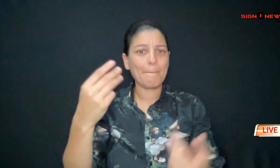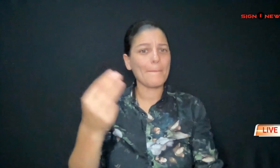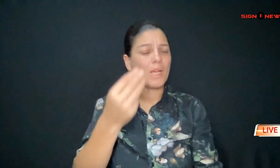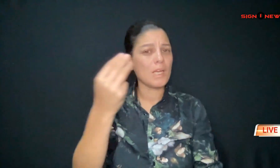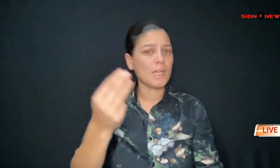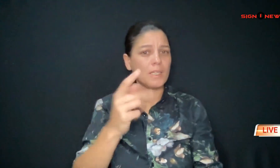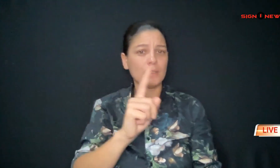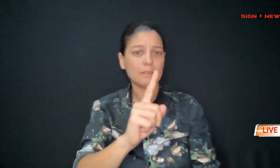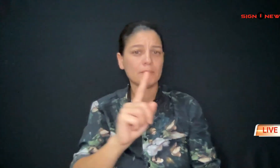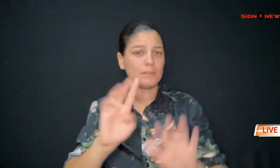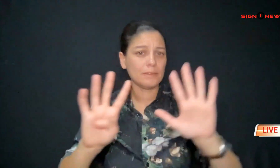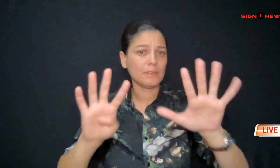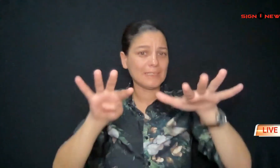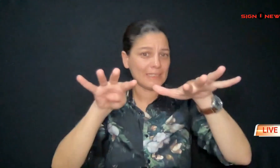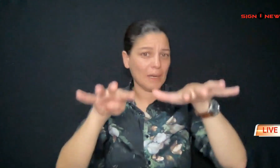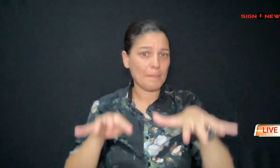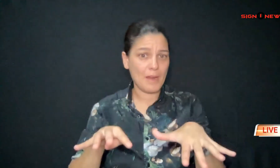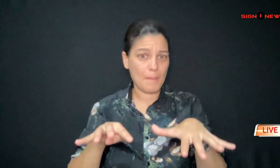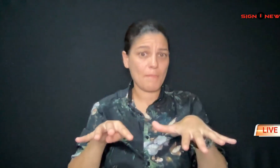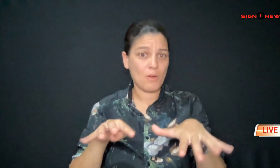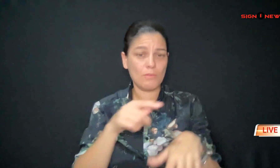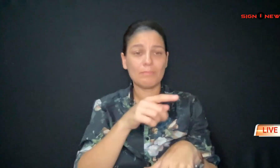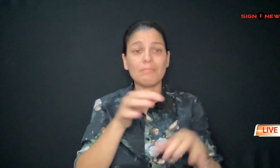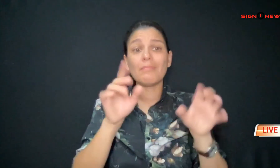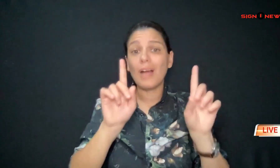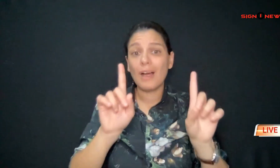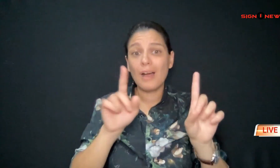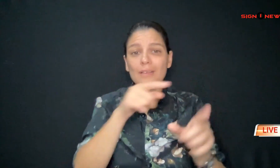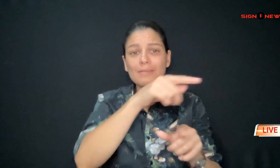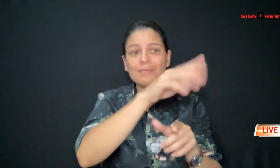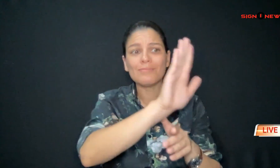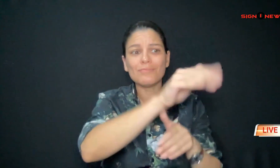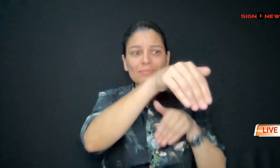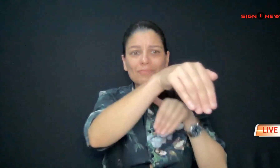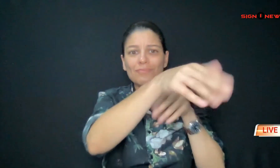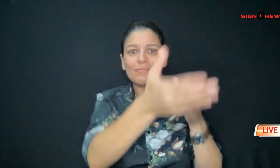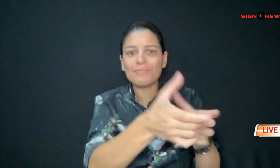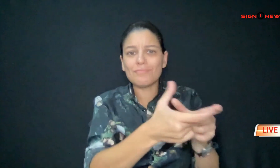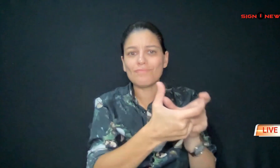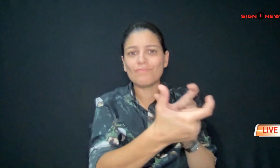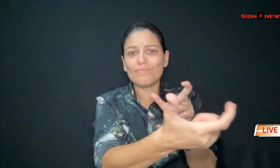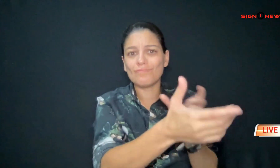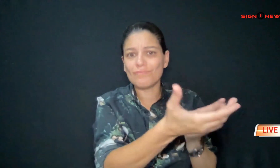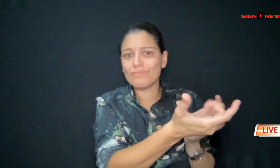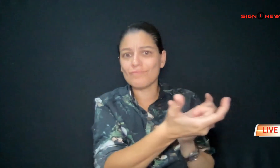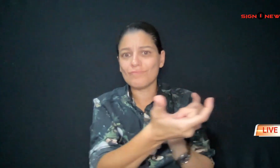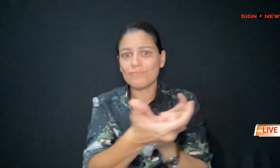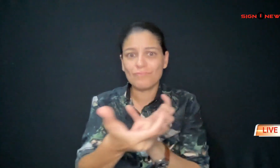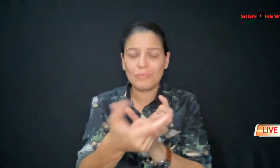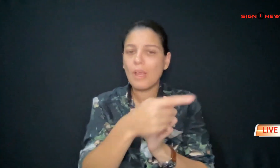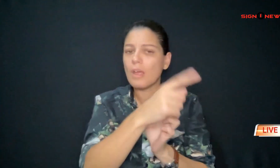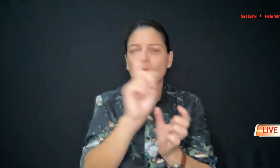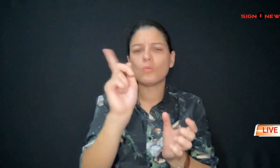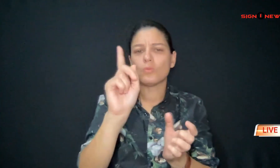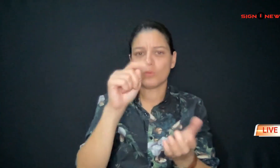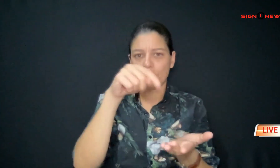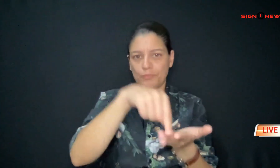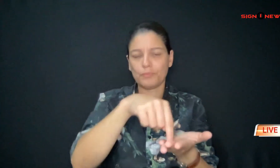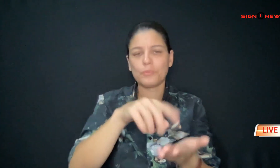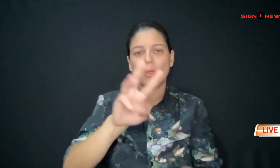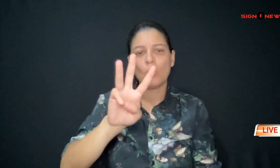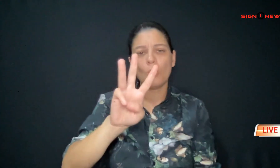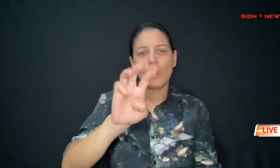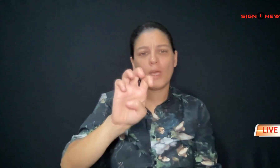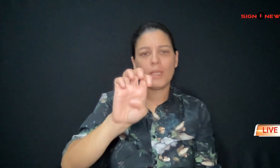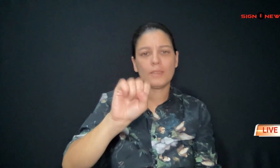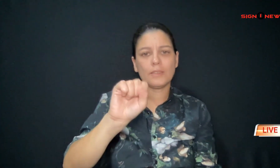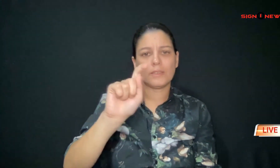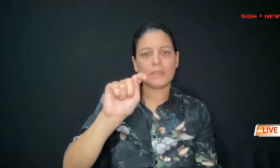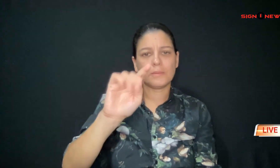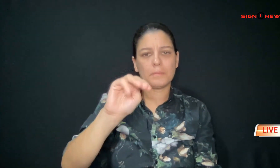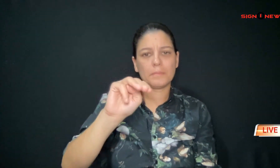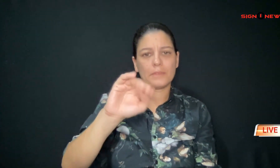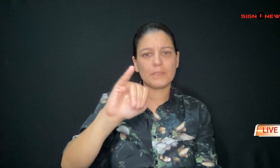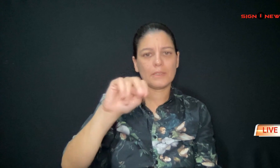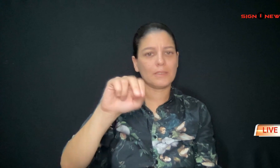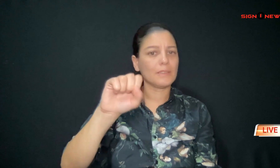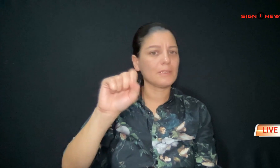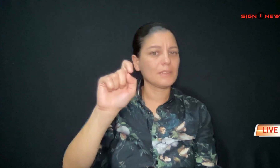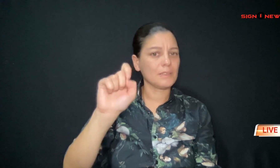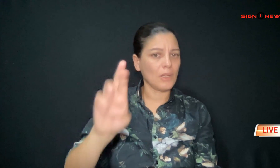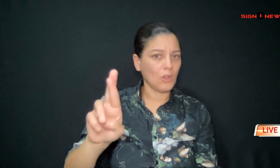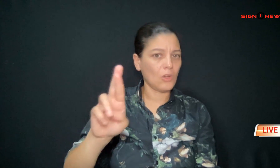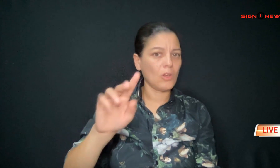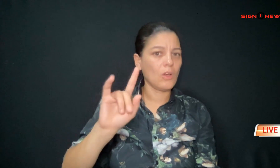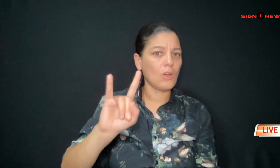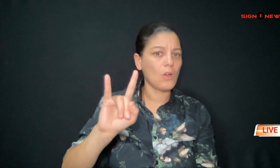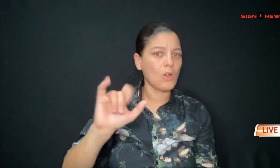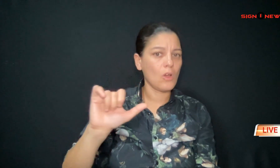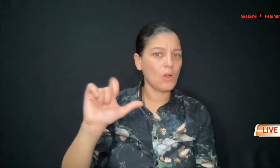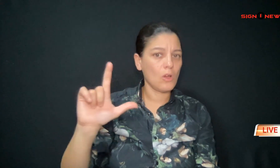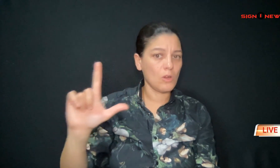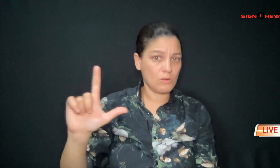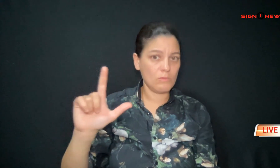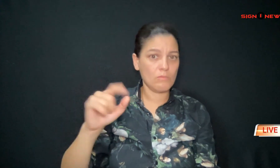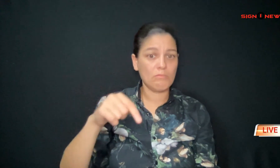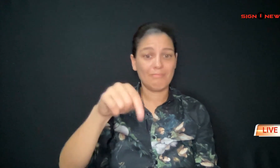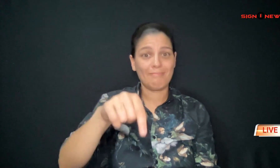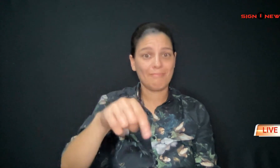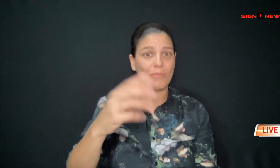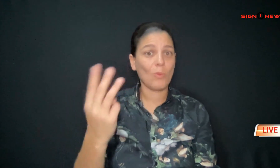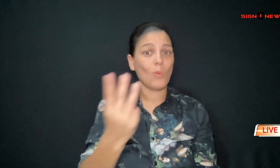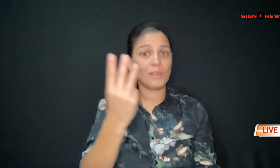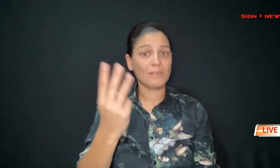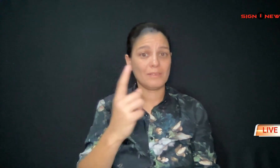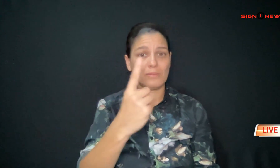19 but her coffin will lie in state in Westminster Hall beginning Wednesday, September 14 to